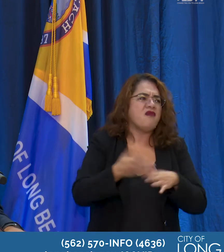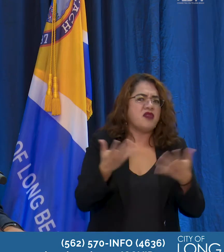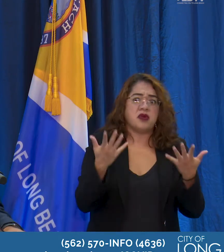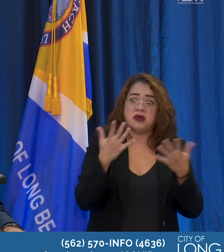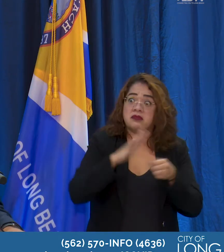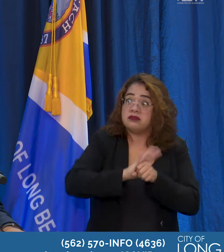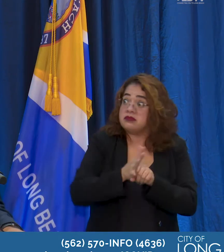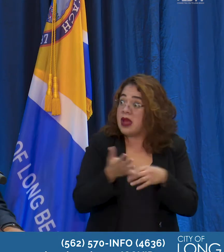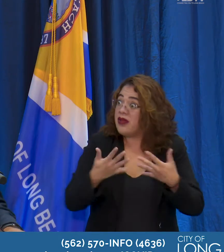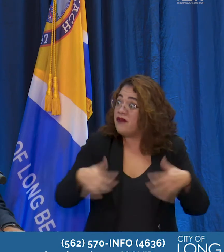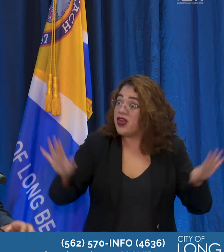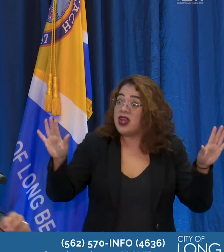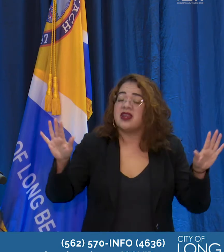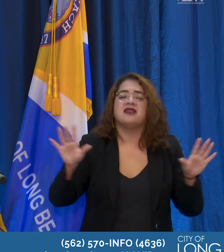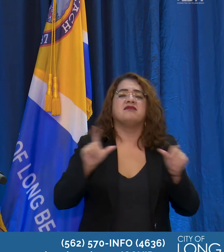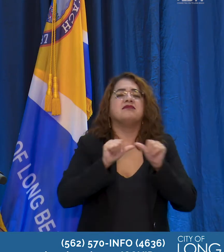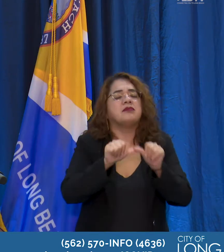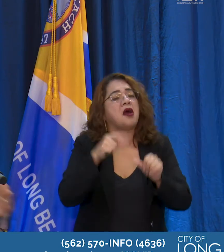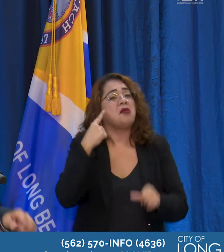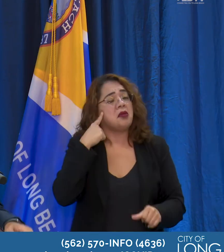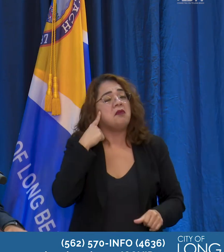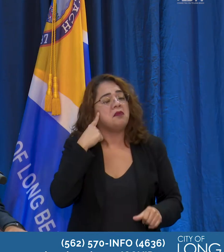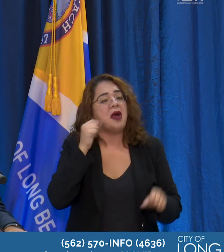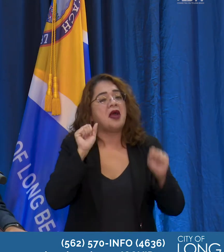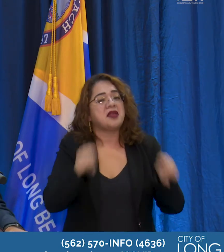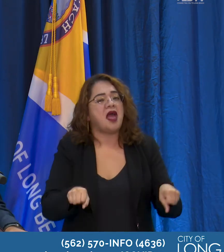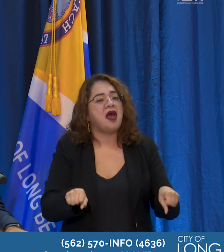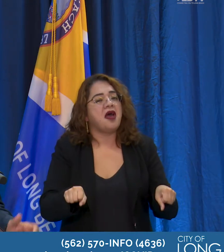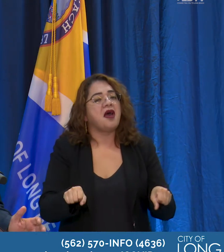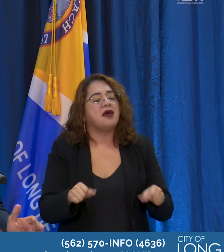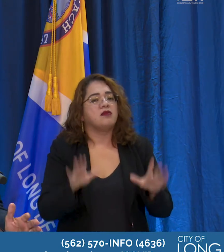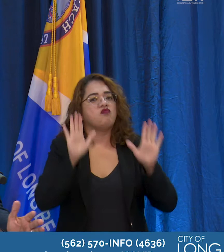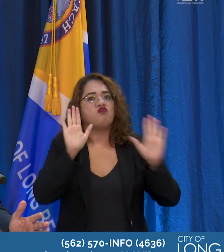restaurants survive. Now what about bars? I want to make sure